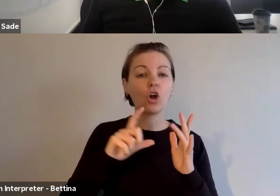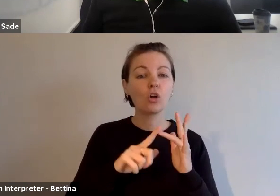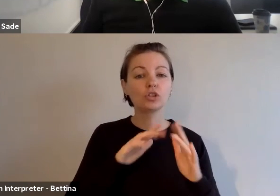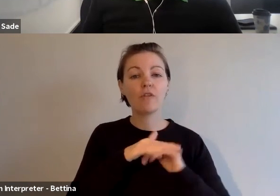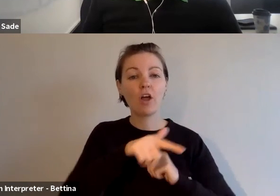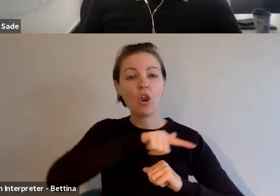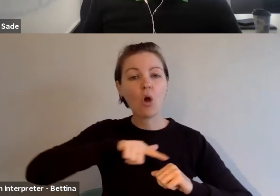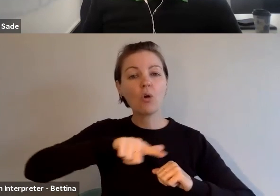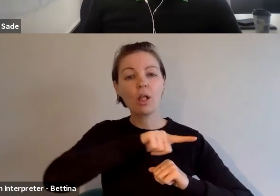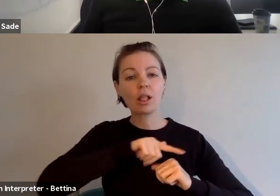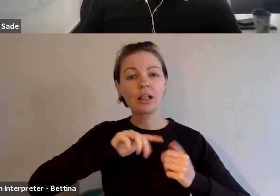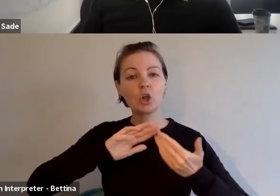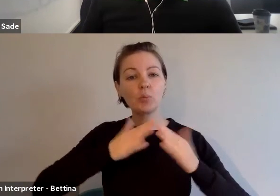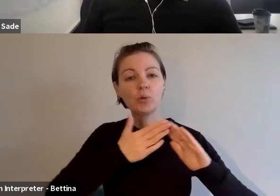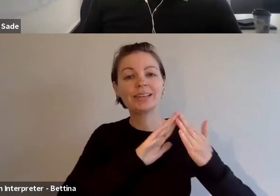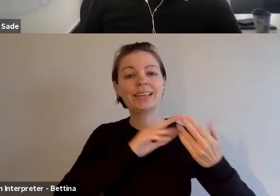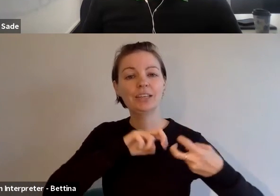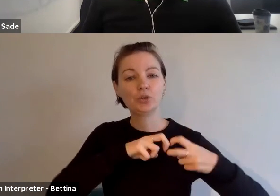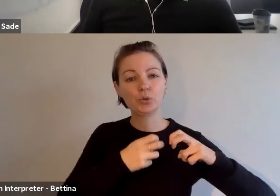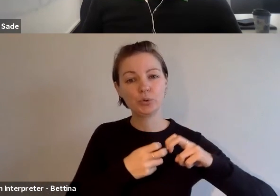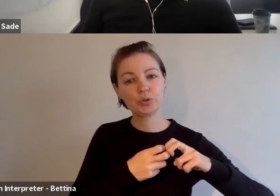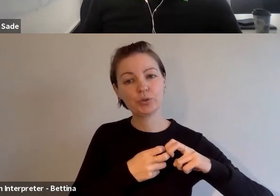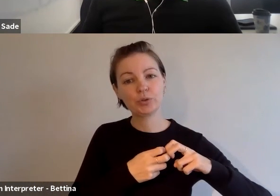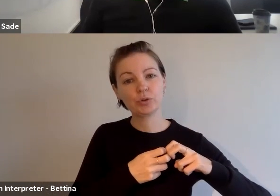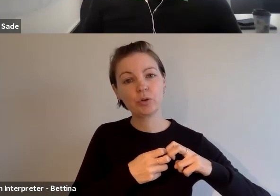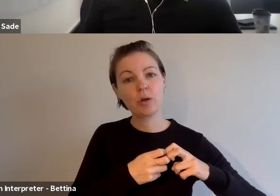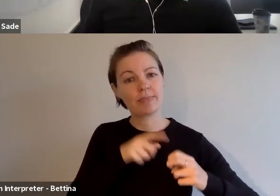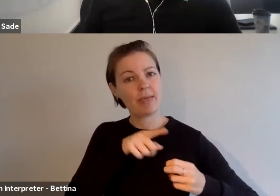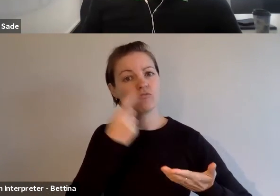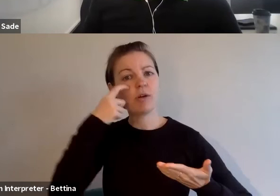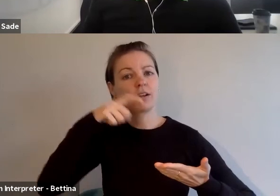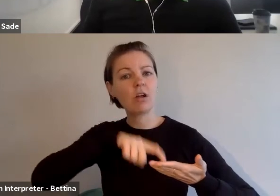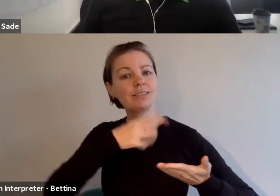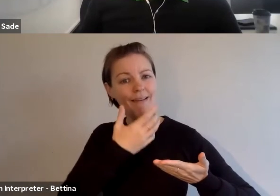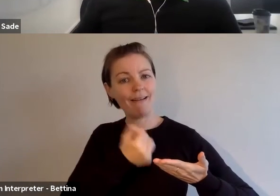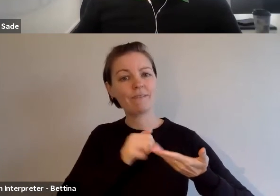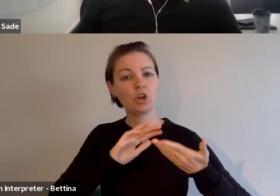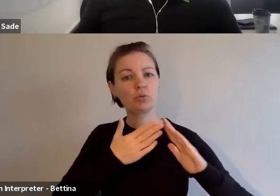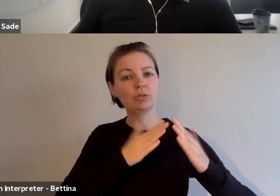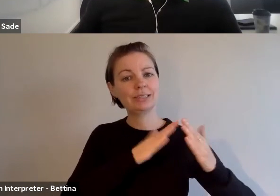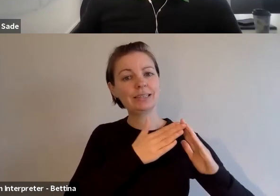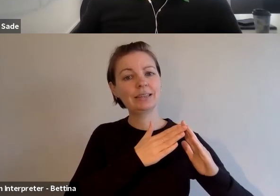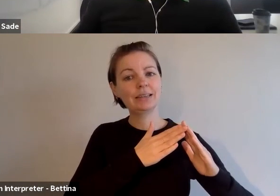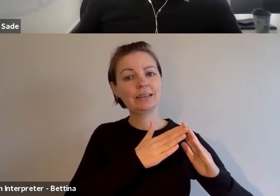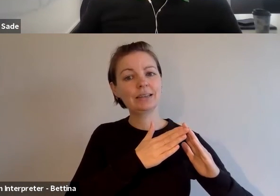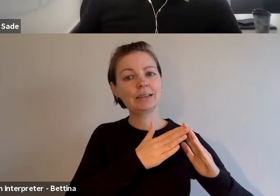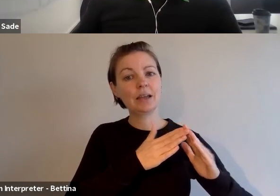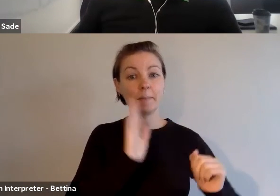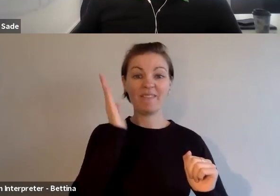There is a recognition of a community that would otherwise not have happened.